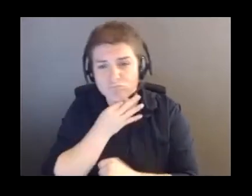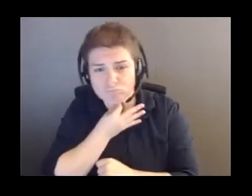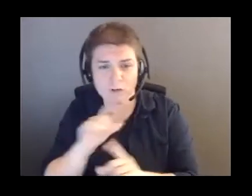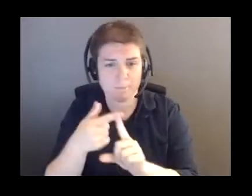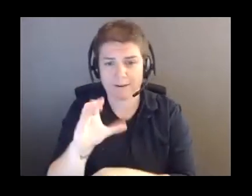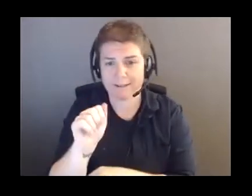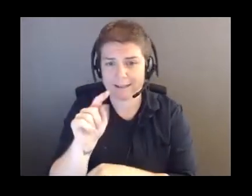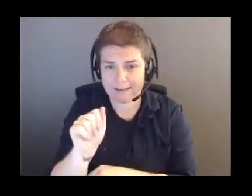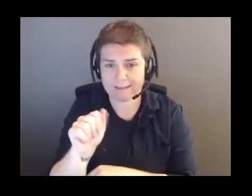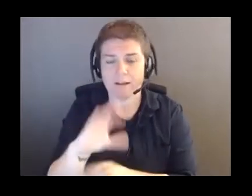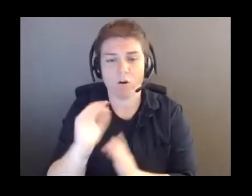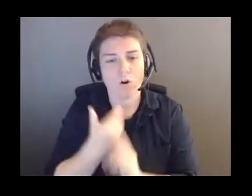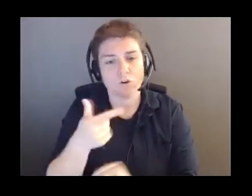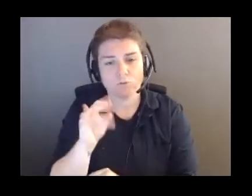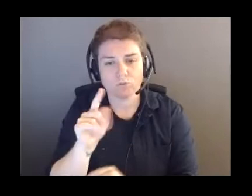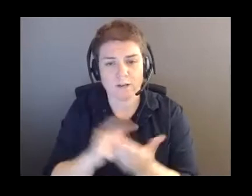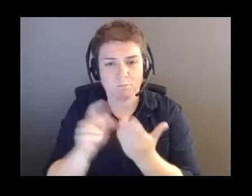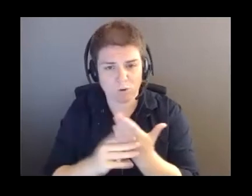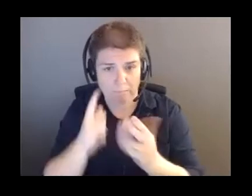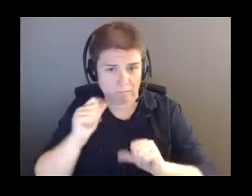and our granting programs and aren't sure who to reach out to.